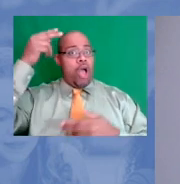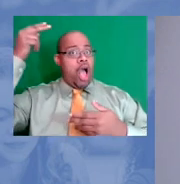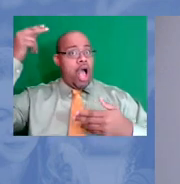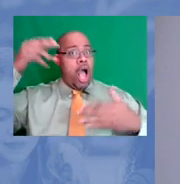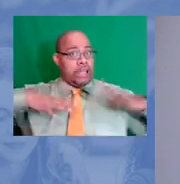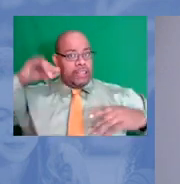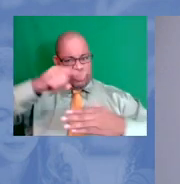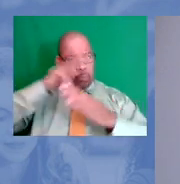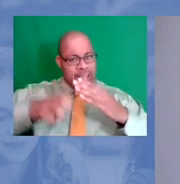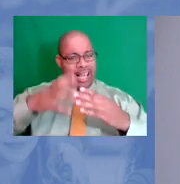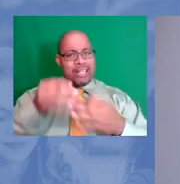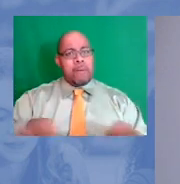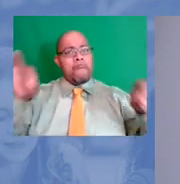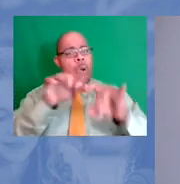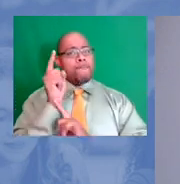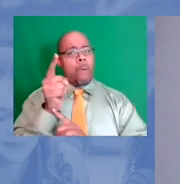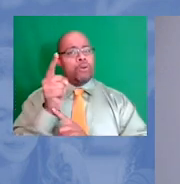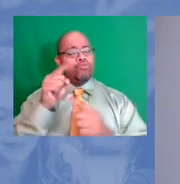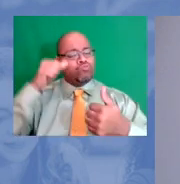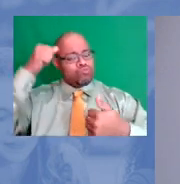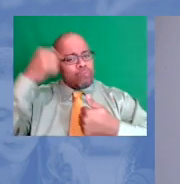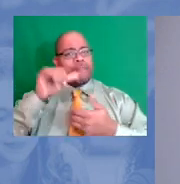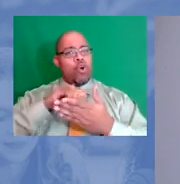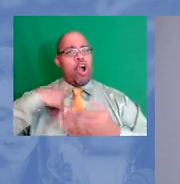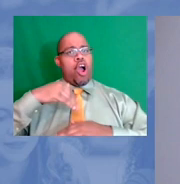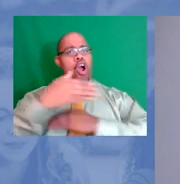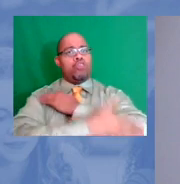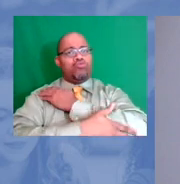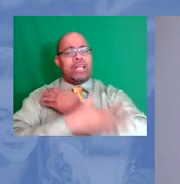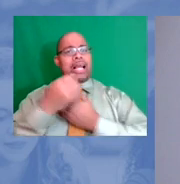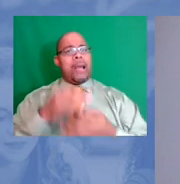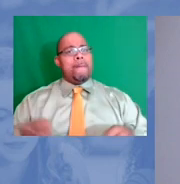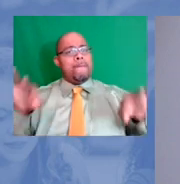MOMENT TO REMEMBER FOR OUR NATION. AN IMPORTANT FOR US TO REMEMBER TO WORK TOWARDS